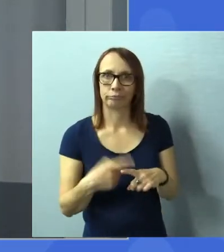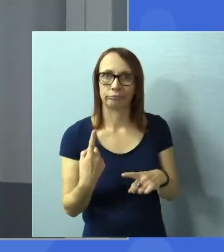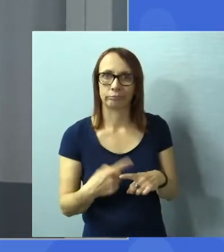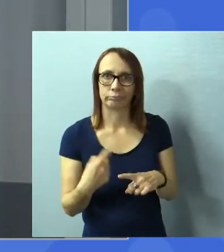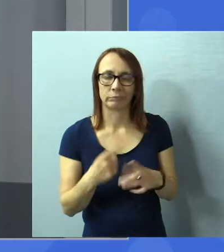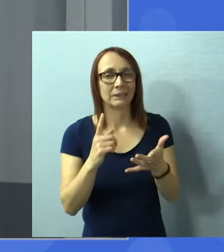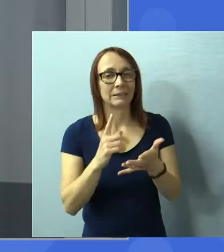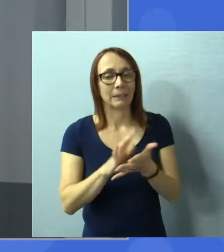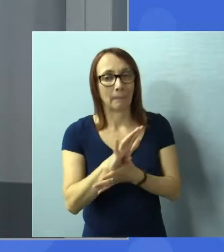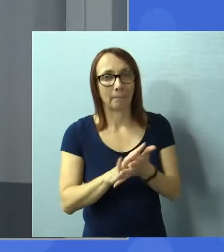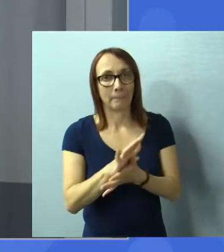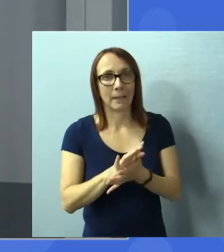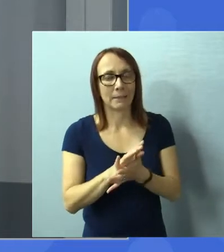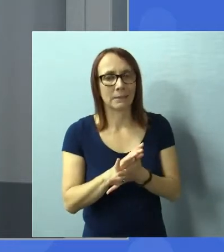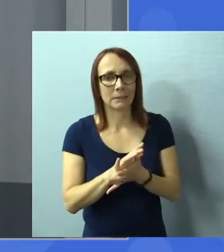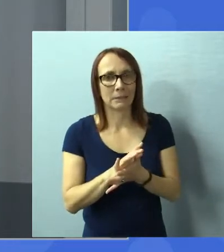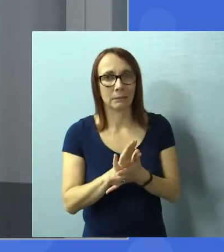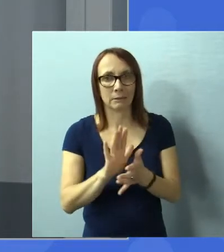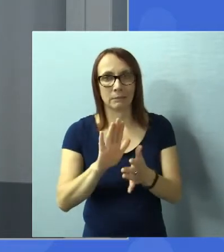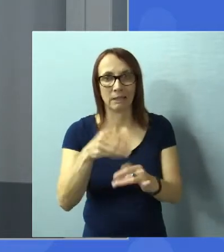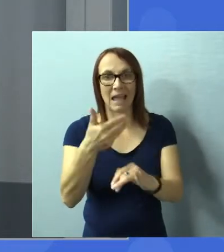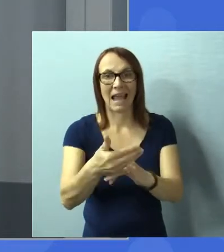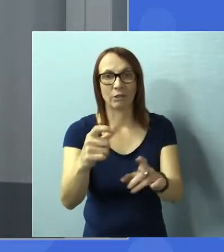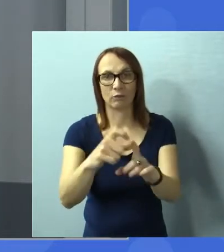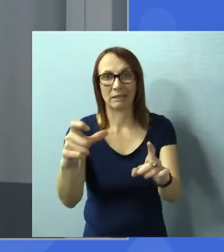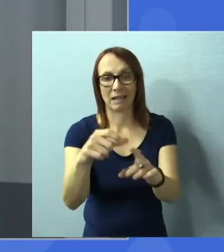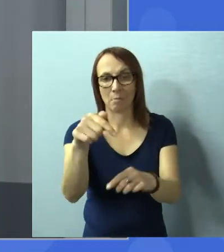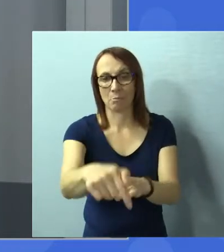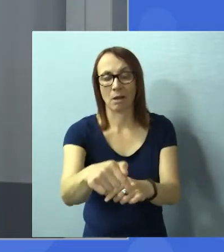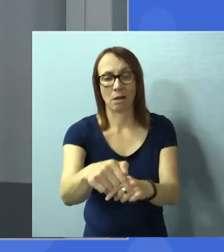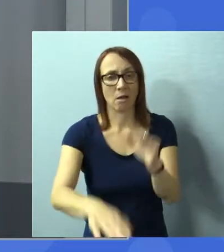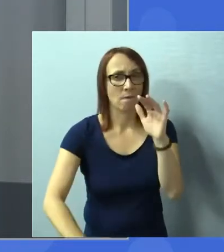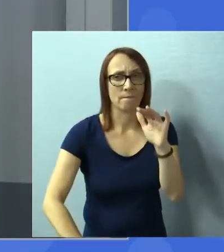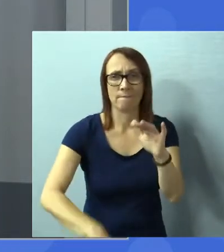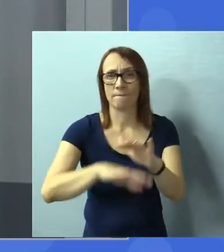unlikely but by the end of this transition period we will have fully got